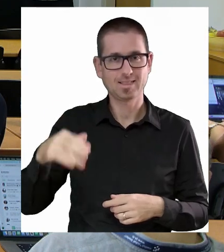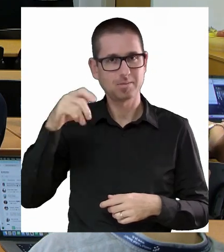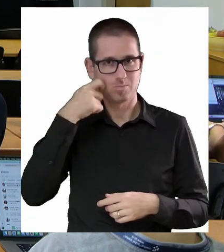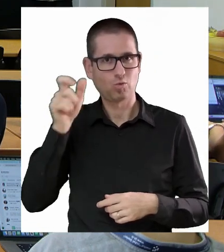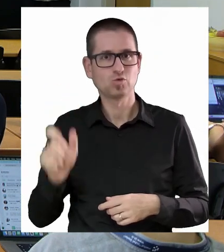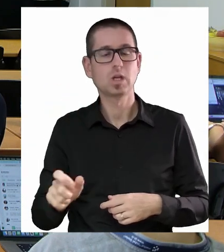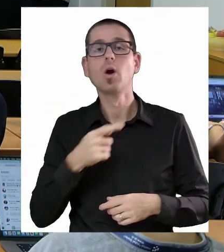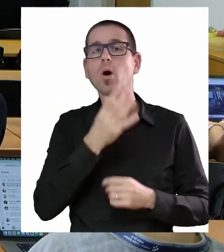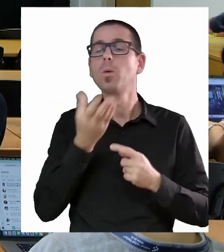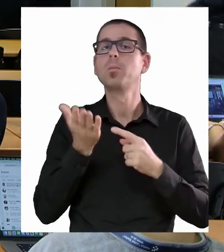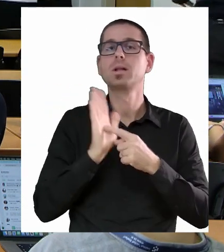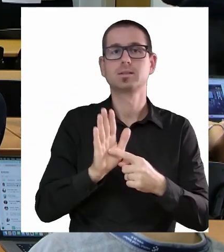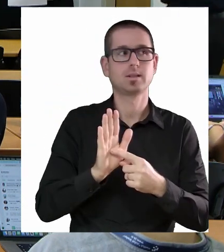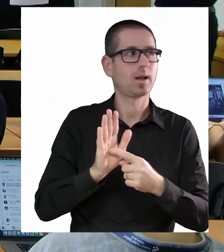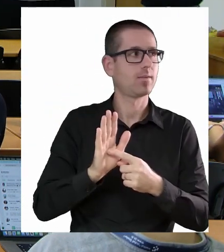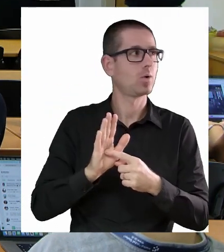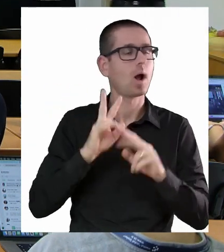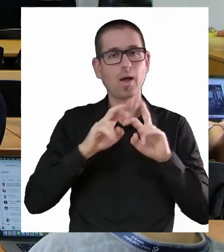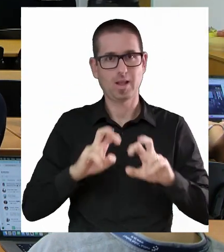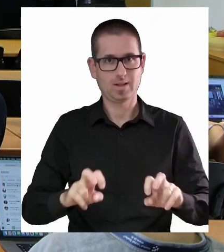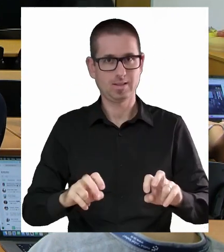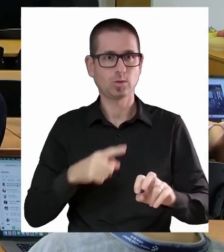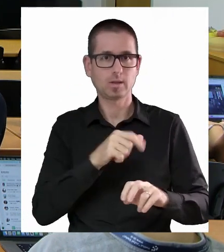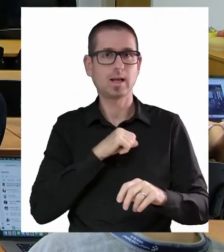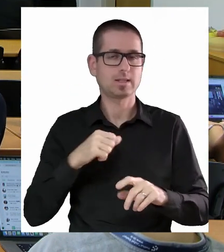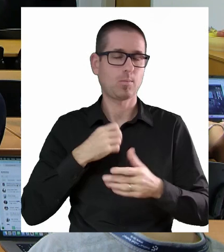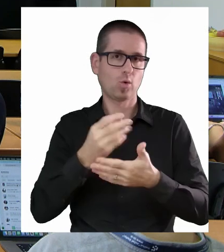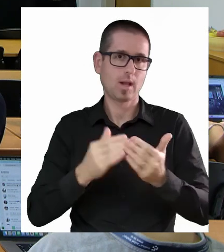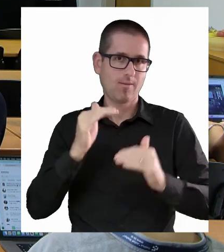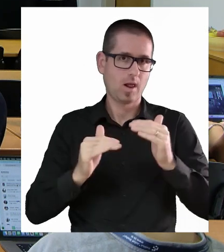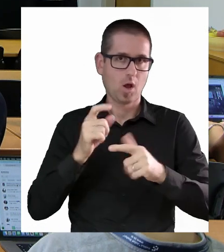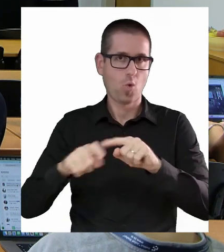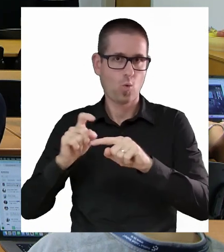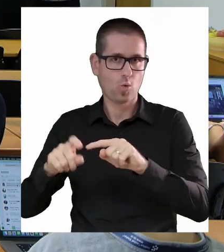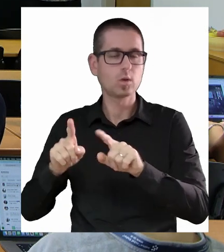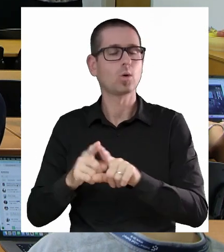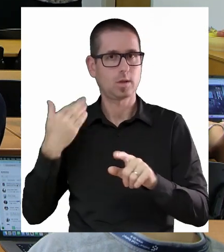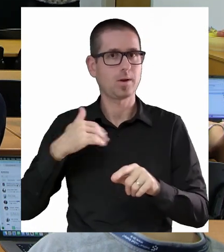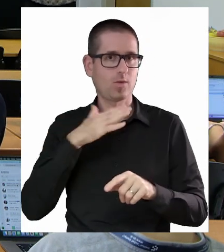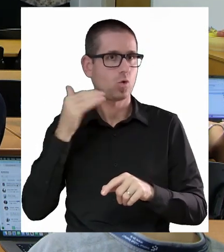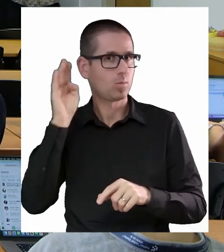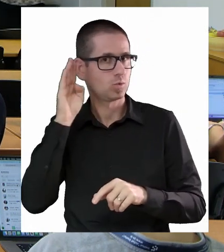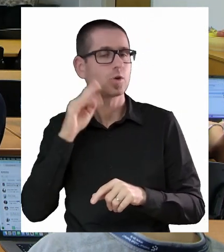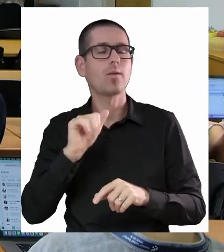of this self evaluation tool you heard so much about within a pilot study we recently conducted.